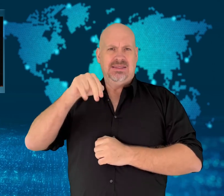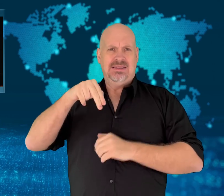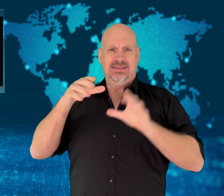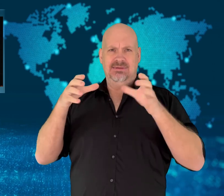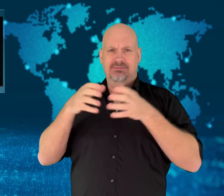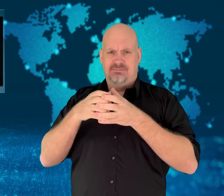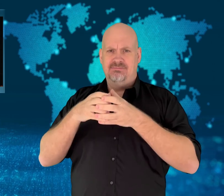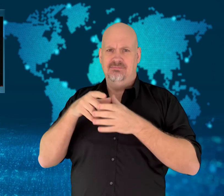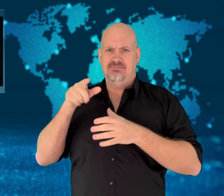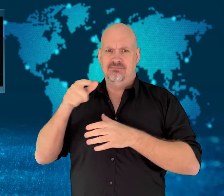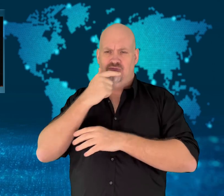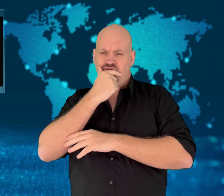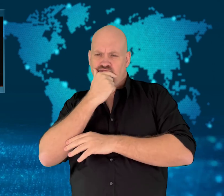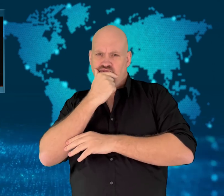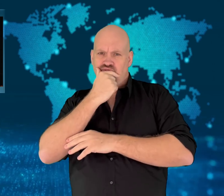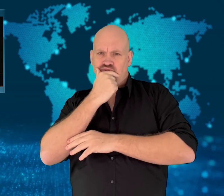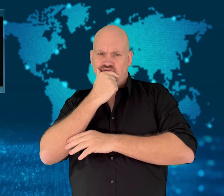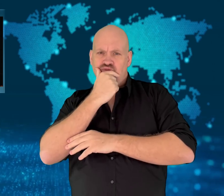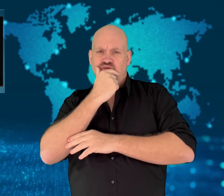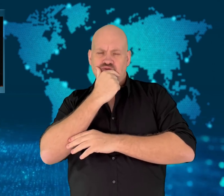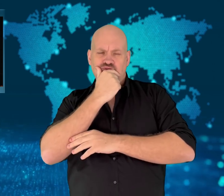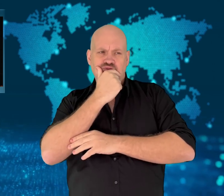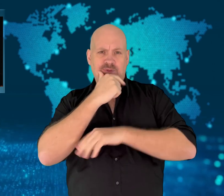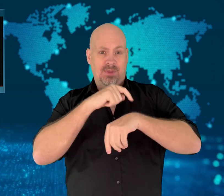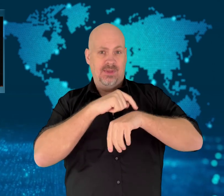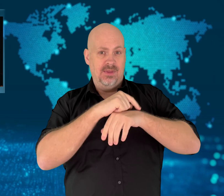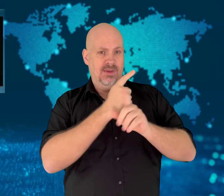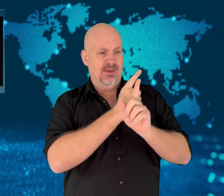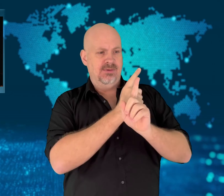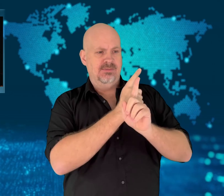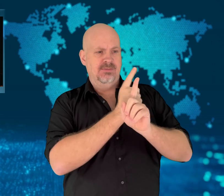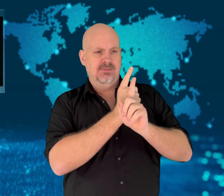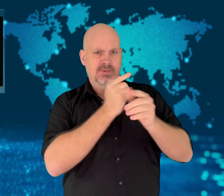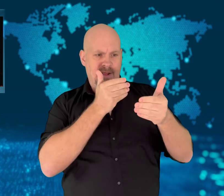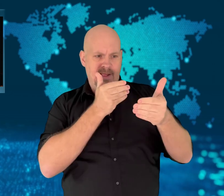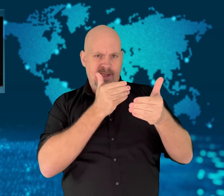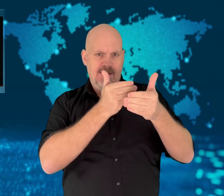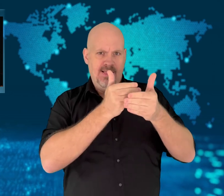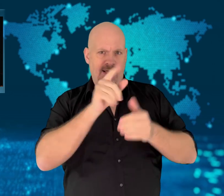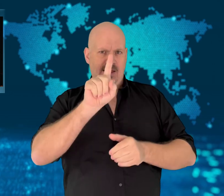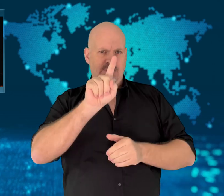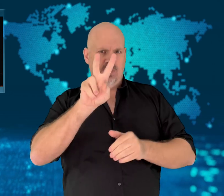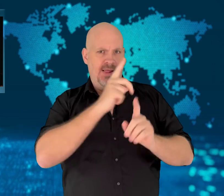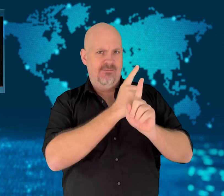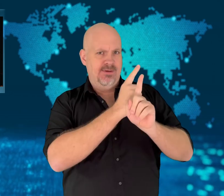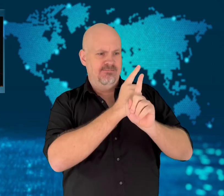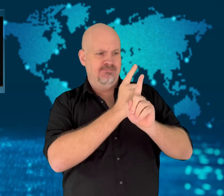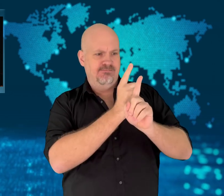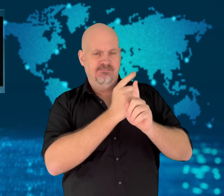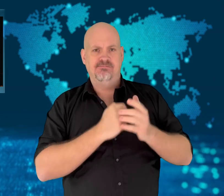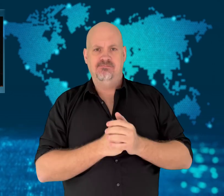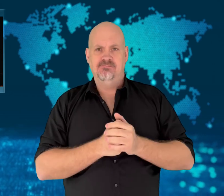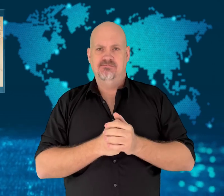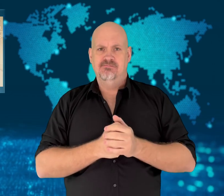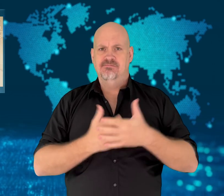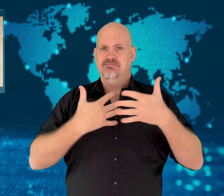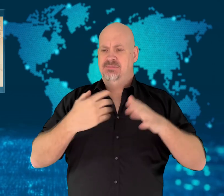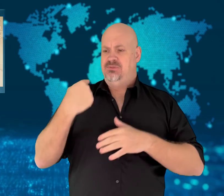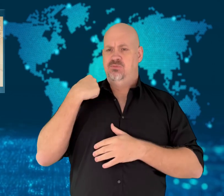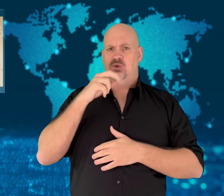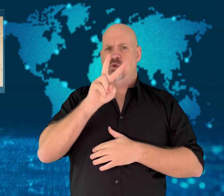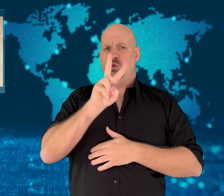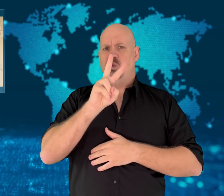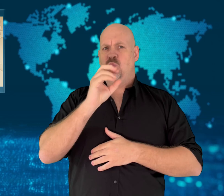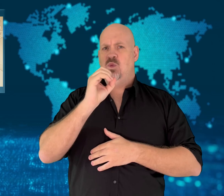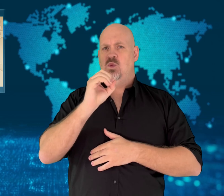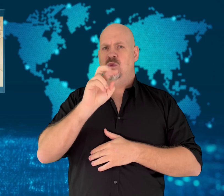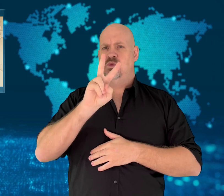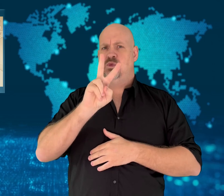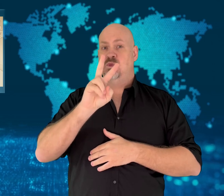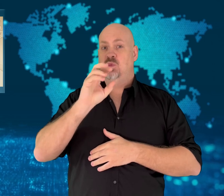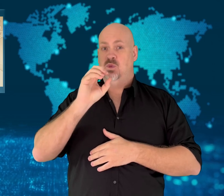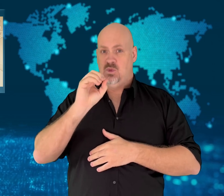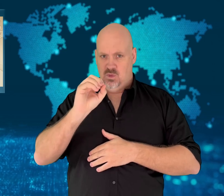This week, the Bulletin of the Atomic Scientists' Science and Security Board